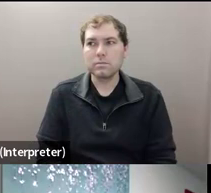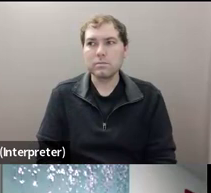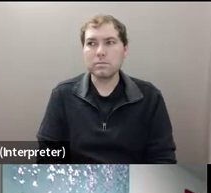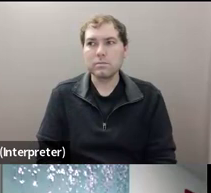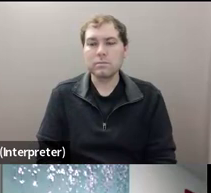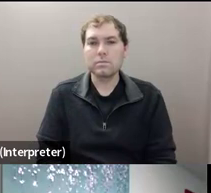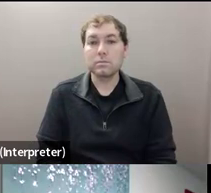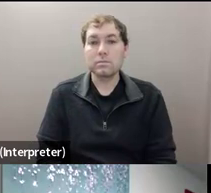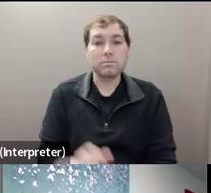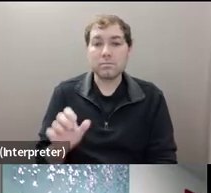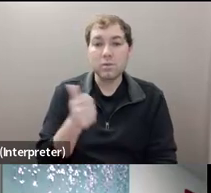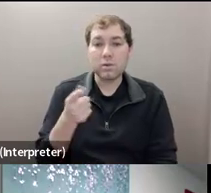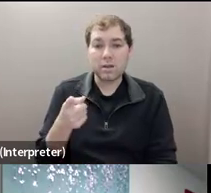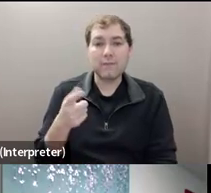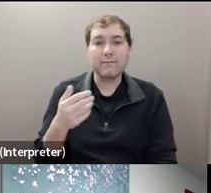Rebecca - APRIL: Has anyone had that same experience?